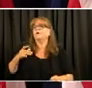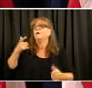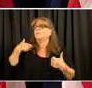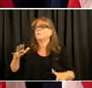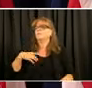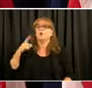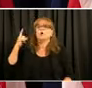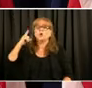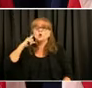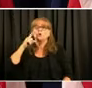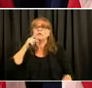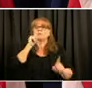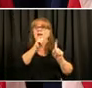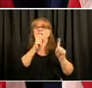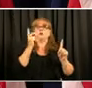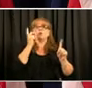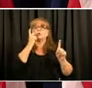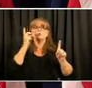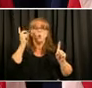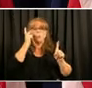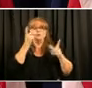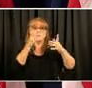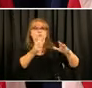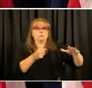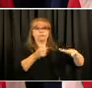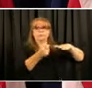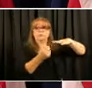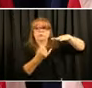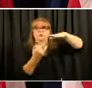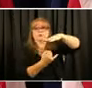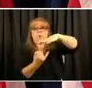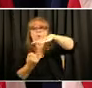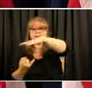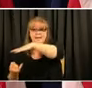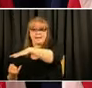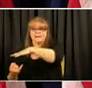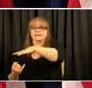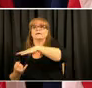quarantine and that's really the correct way to approach it it's not to to do it across the